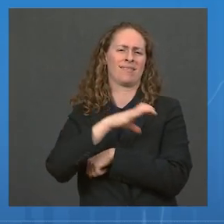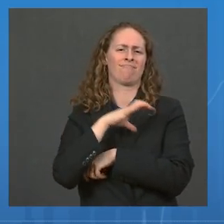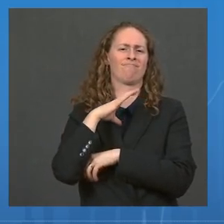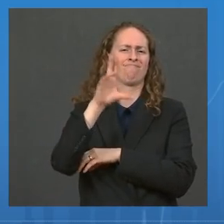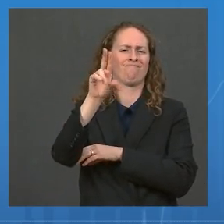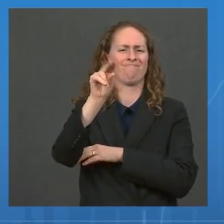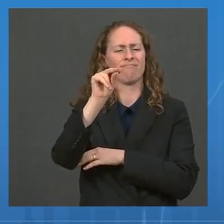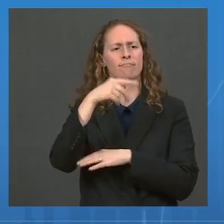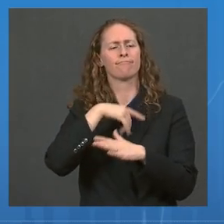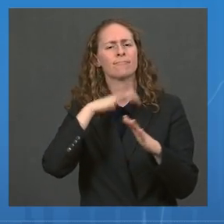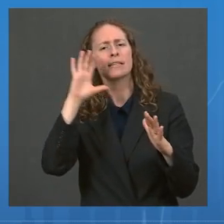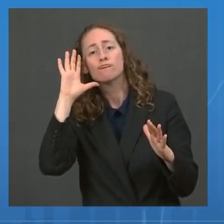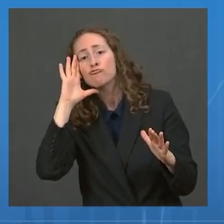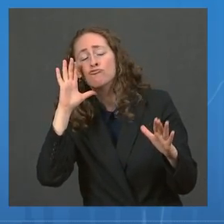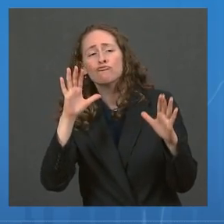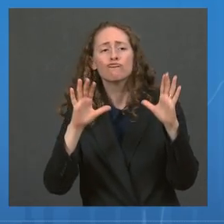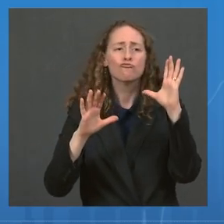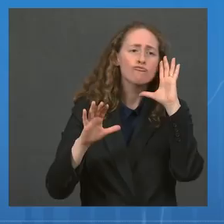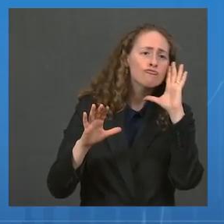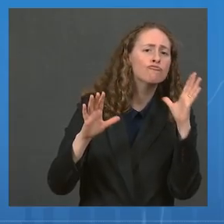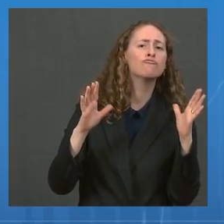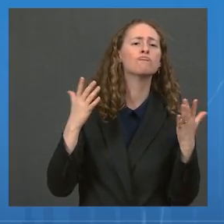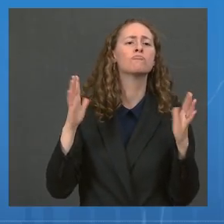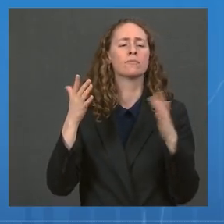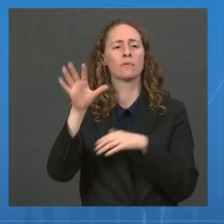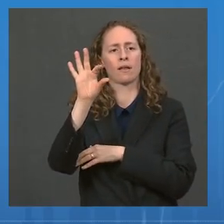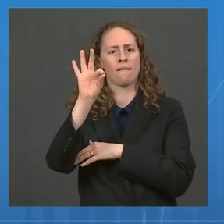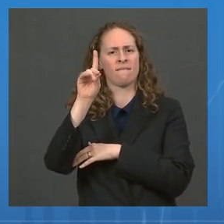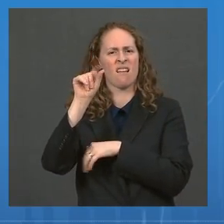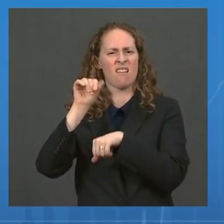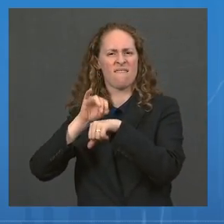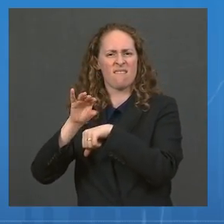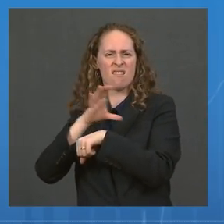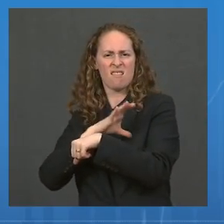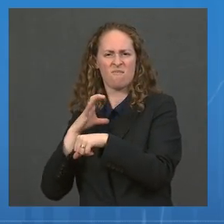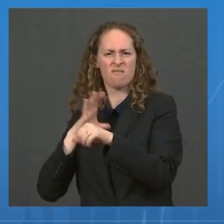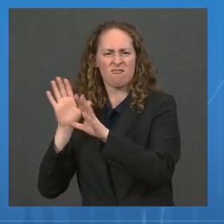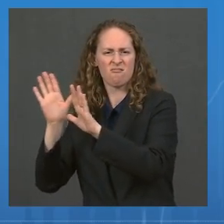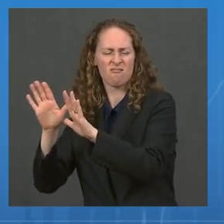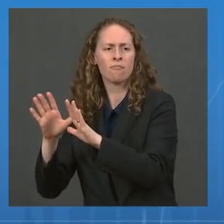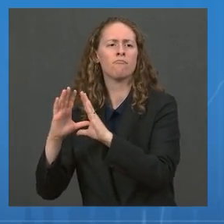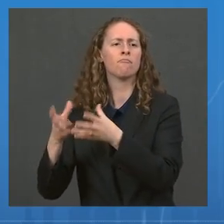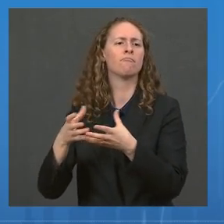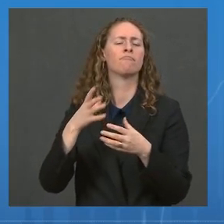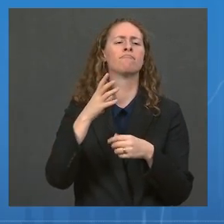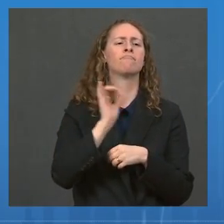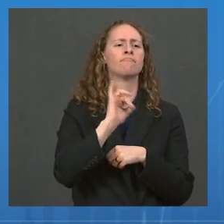of the FDA advisory committee and intently listened to this exceptional group of scientists